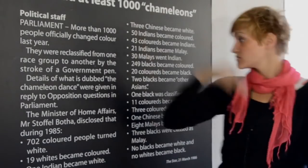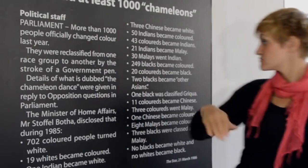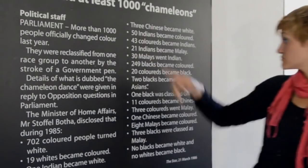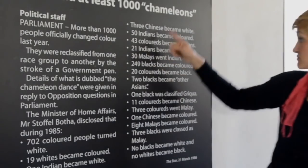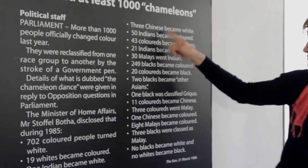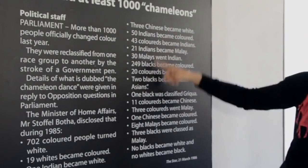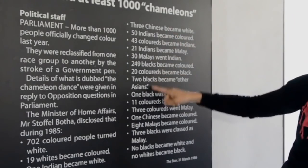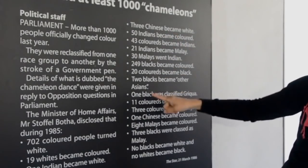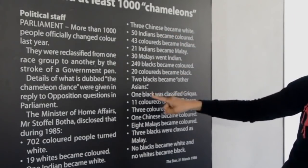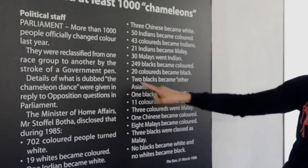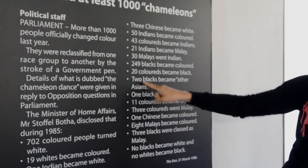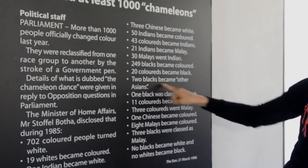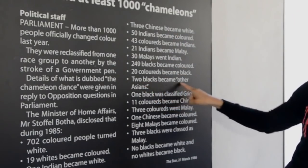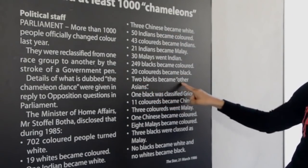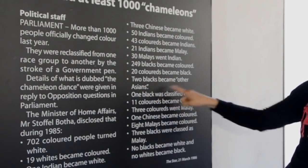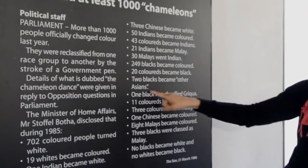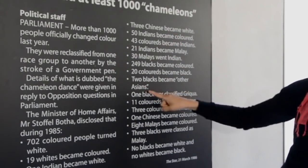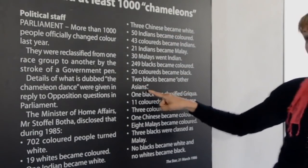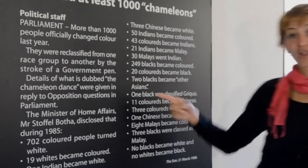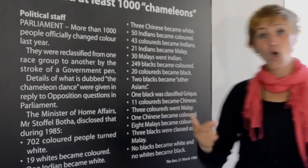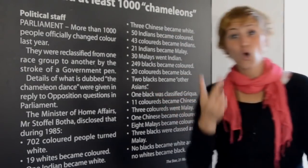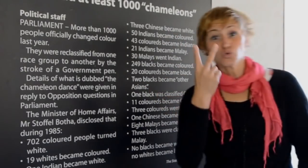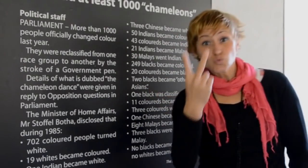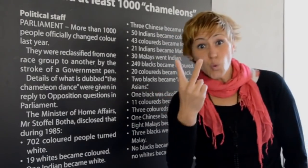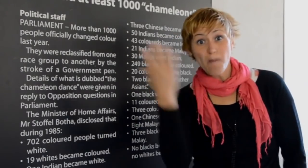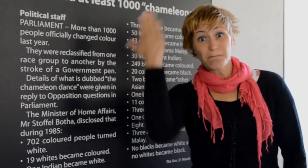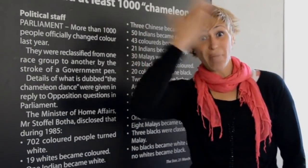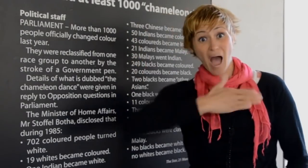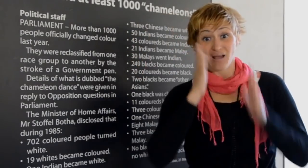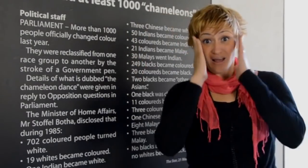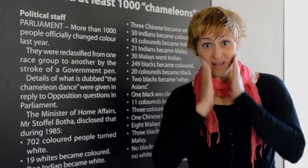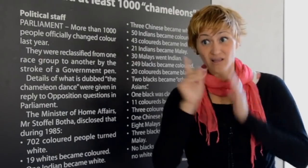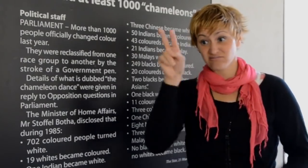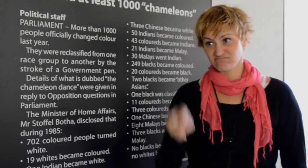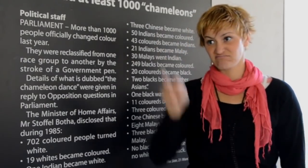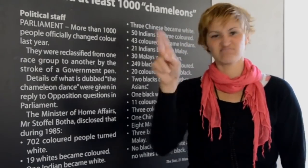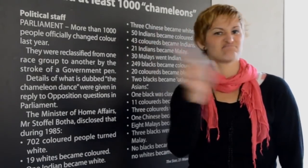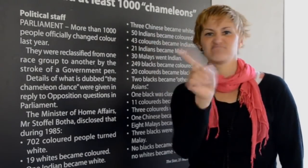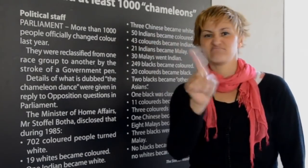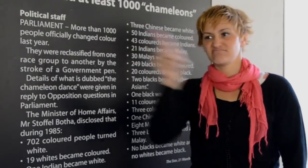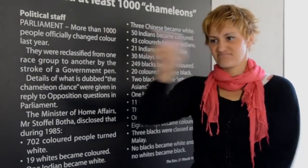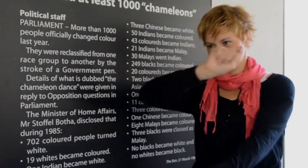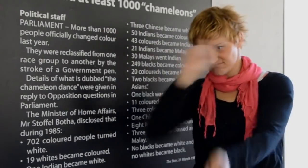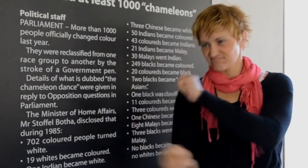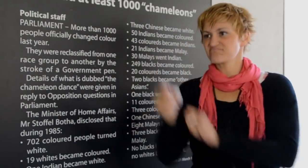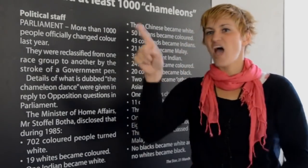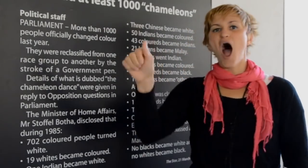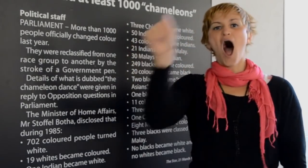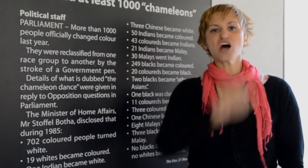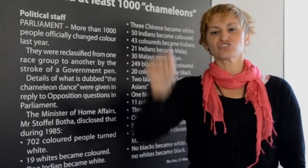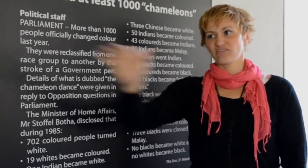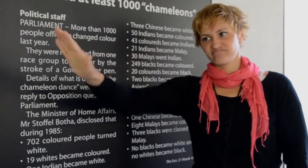However there have not been any blacks declared